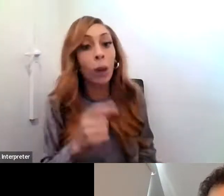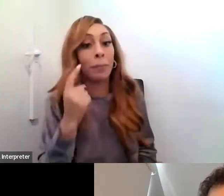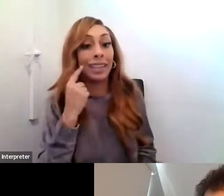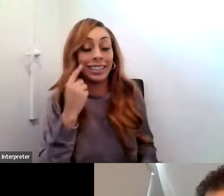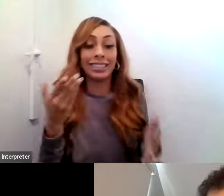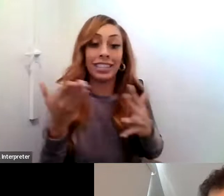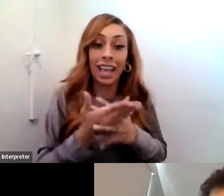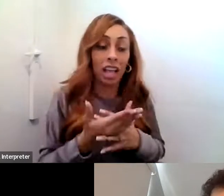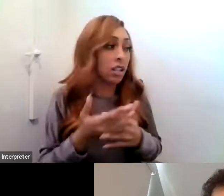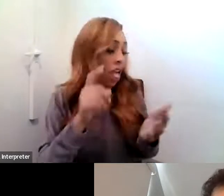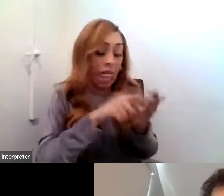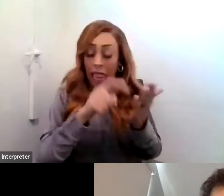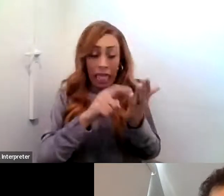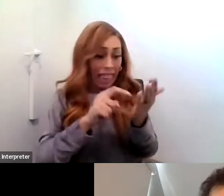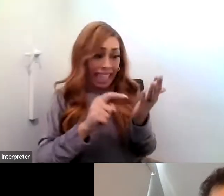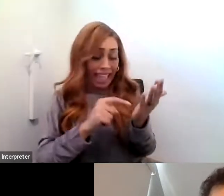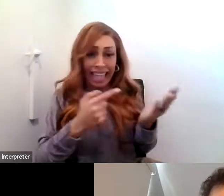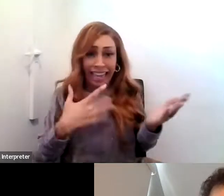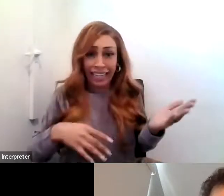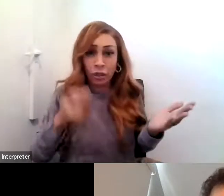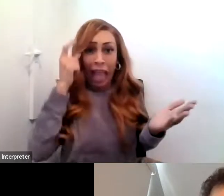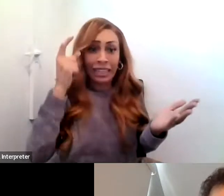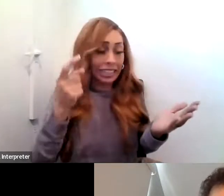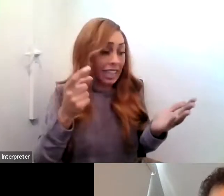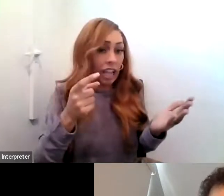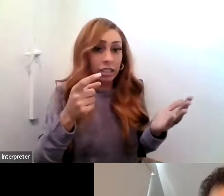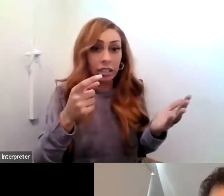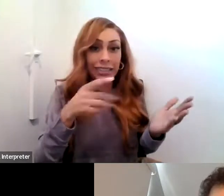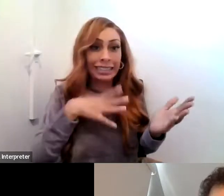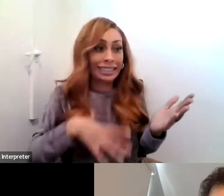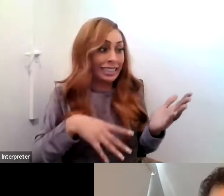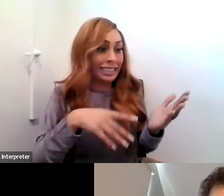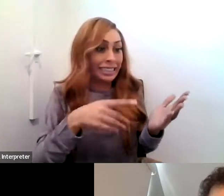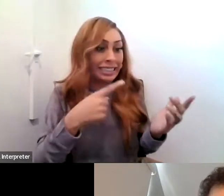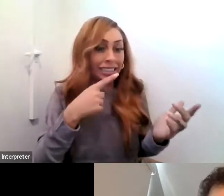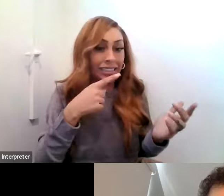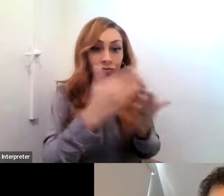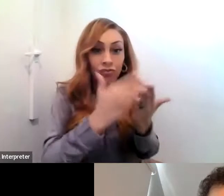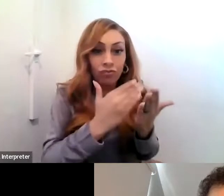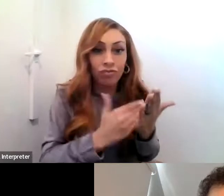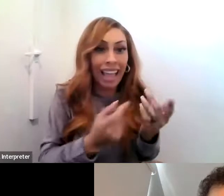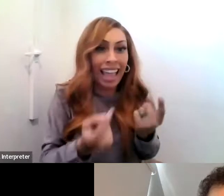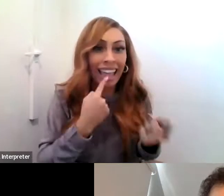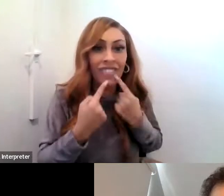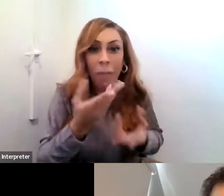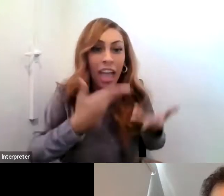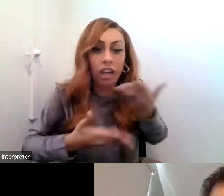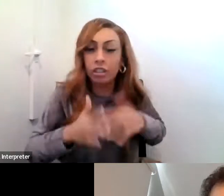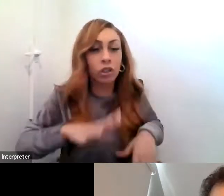It shouldn't require a lot of understanding or thought to be able to engage with. But something is only going to feel easy to use or engage with